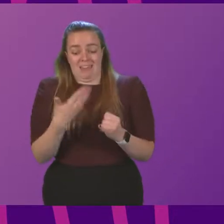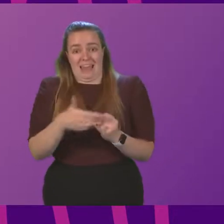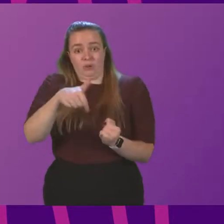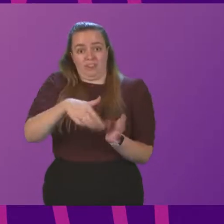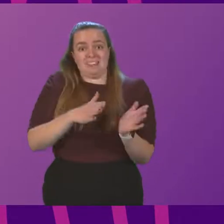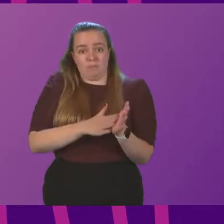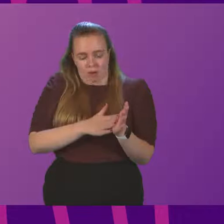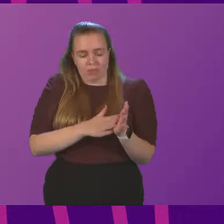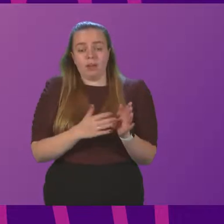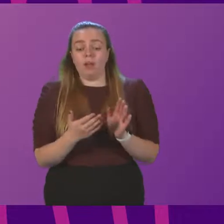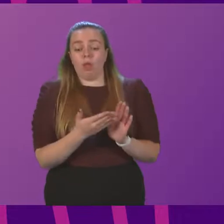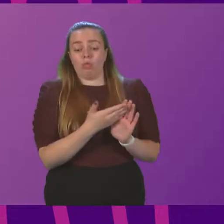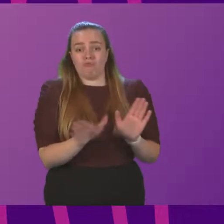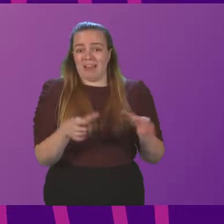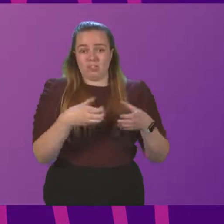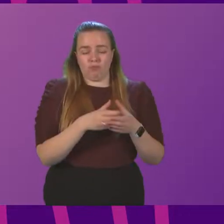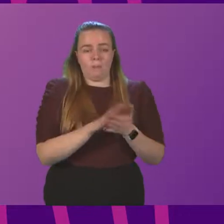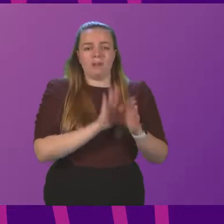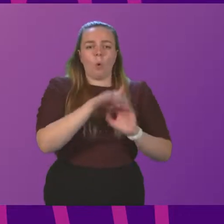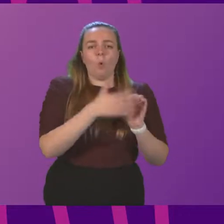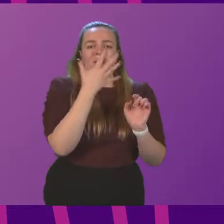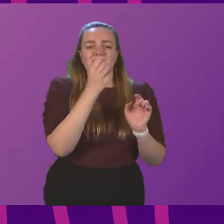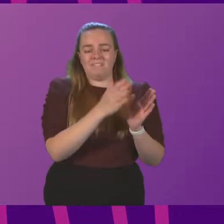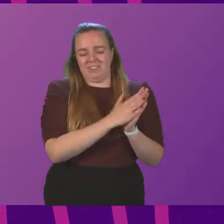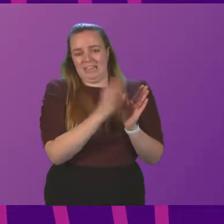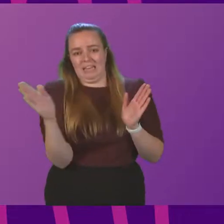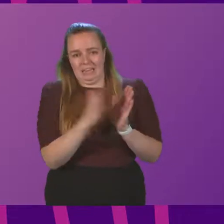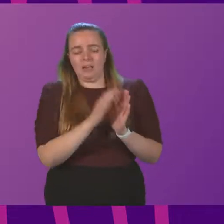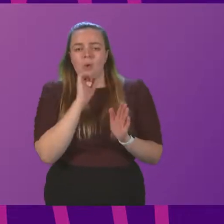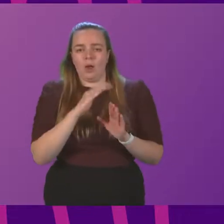and to the remaining groups, including everyone over 50, by early next year.